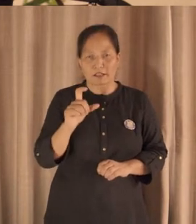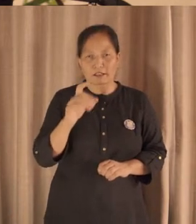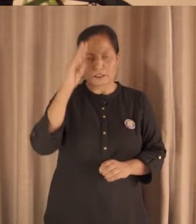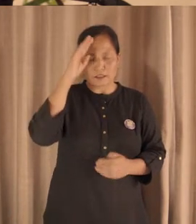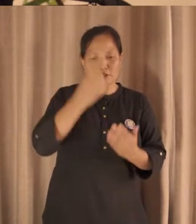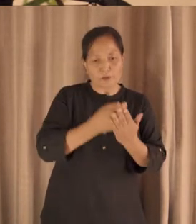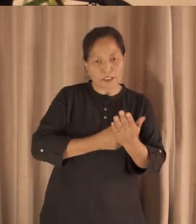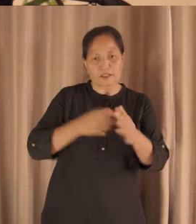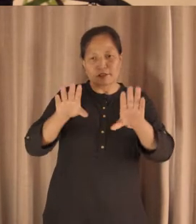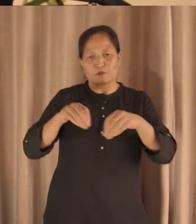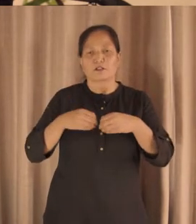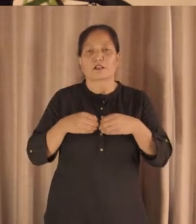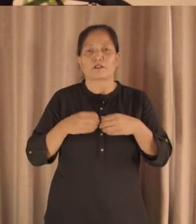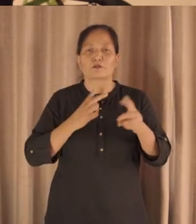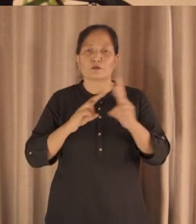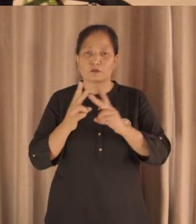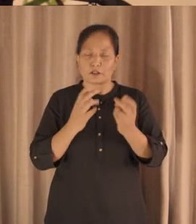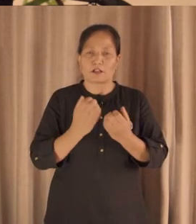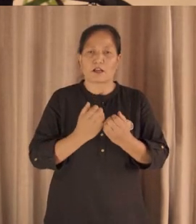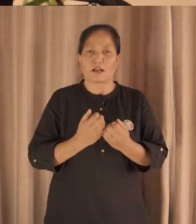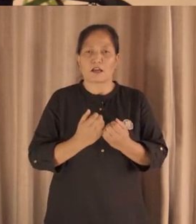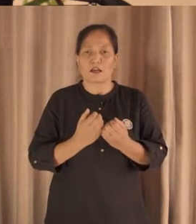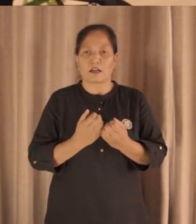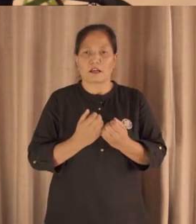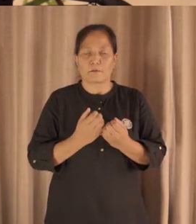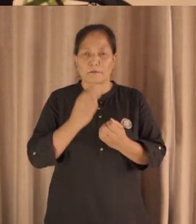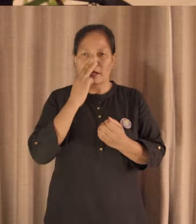on Ashoj 3, 2072 where issues relating to citizenship, attitude towards the Madheshis,